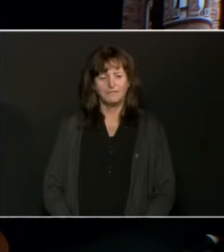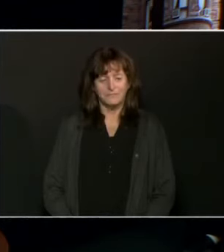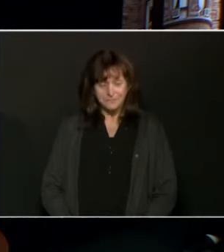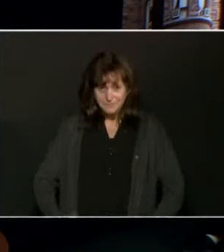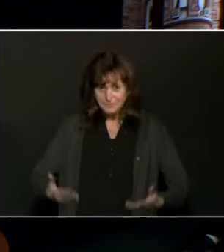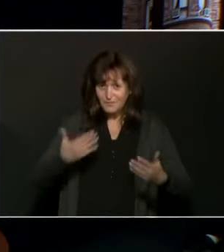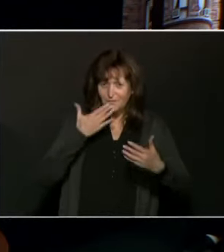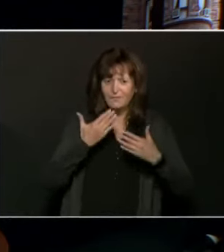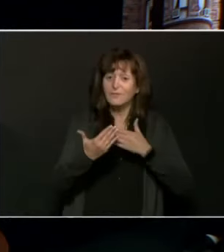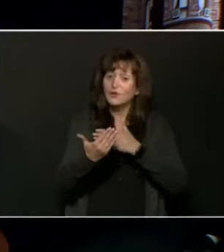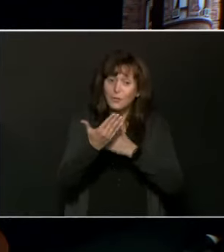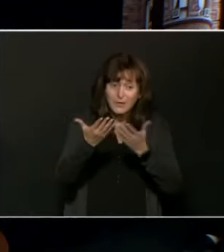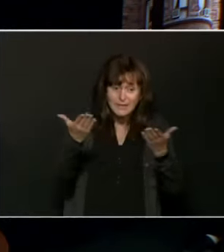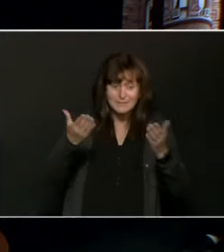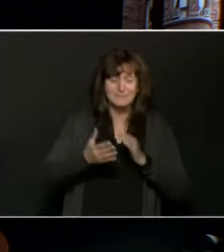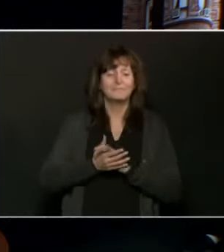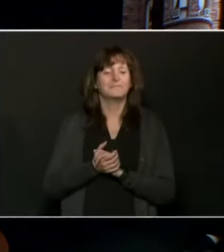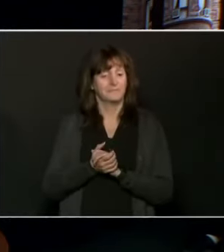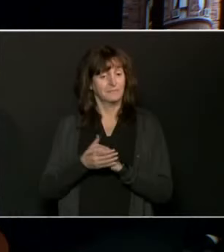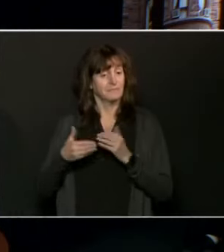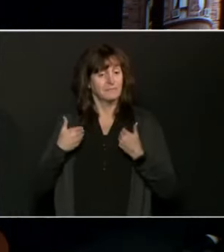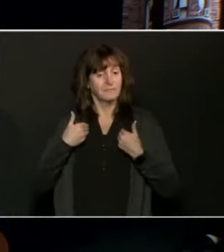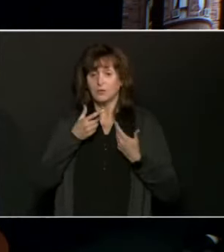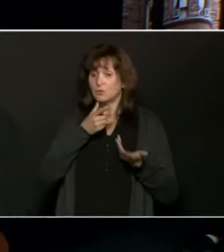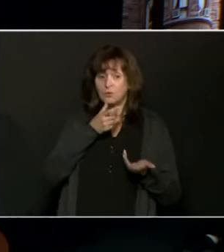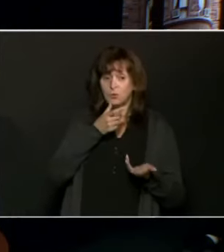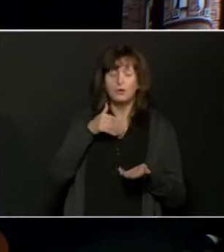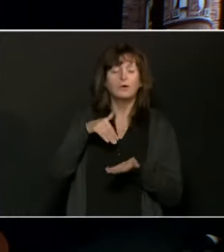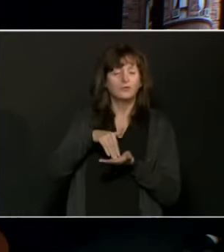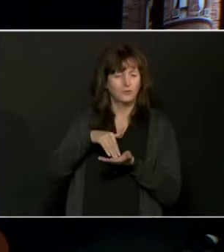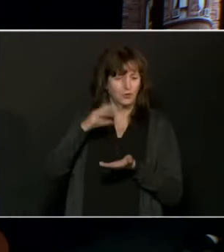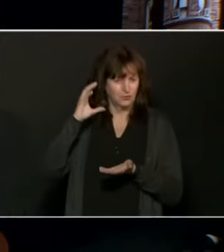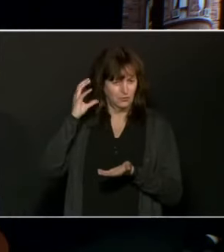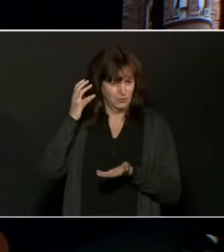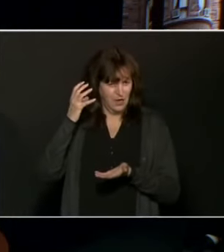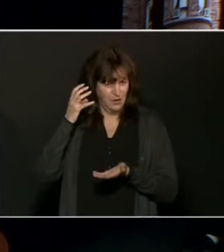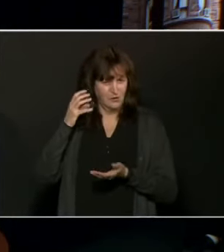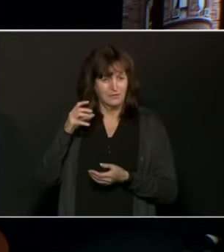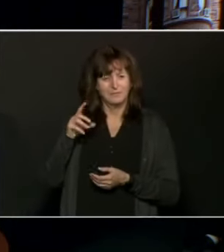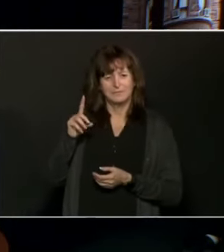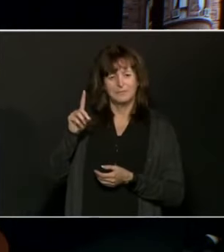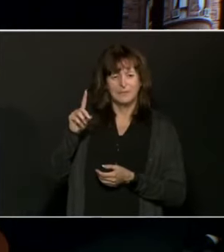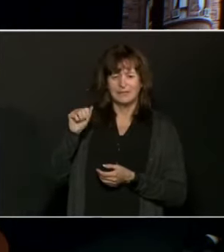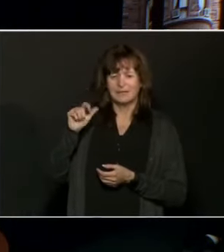>vCx4$4R1m,42Ñó/ç■ç■mç■yó'bBO-Ñ@